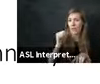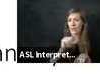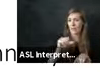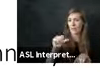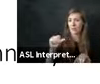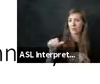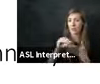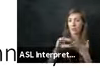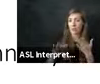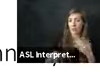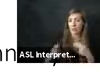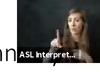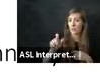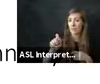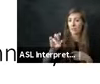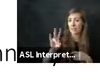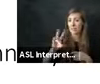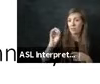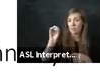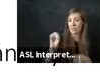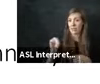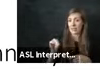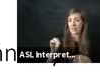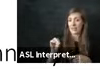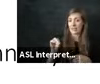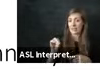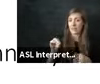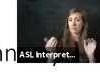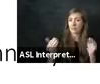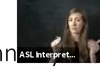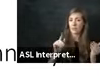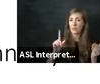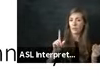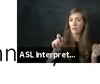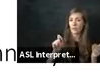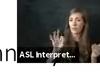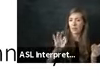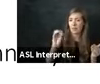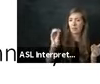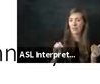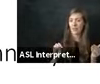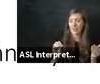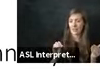1.7% of the population versus 1.9% of cases.